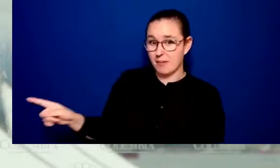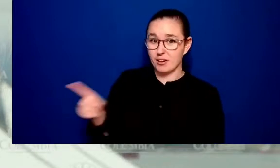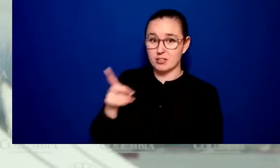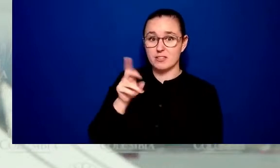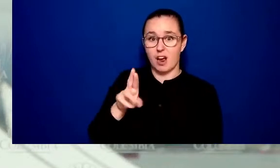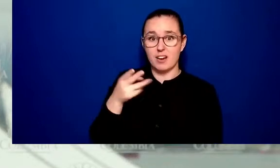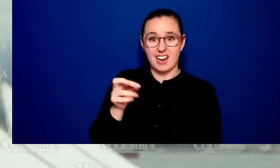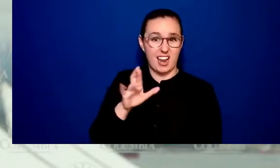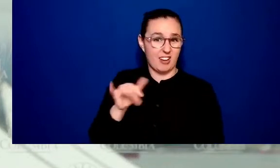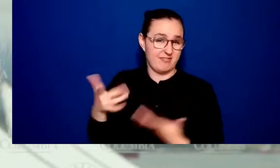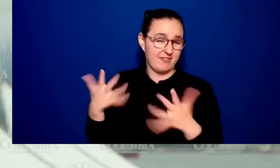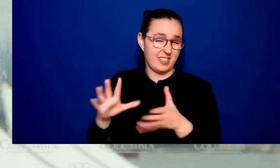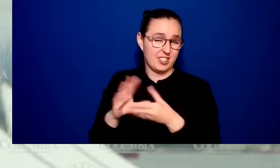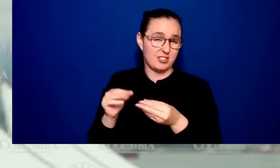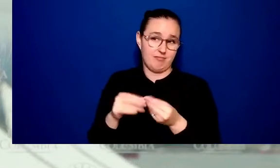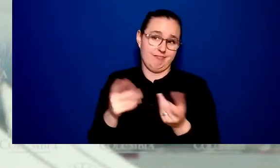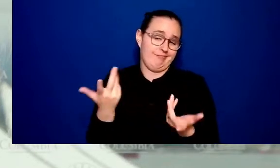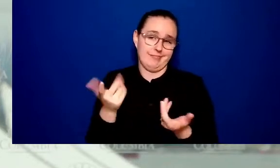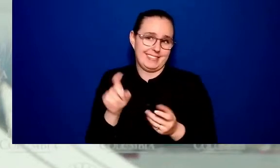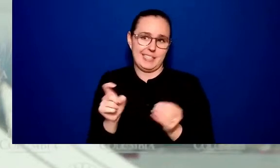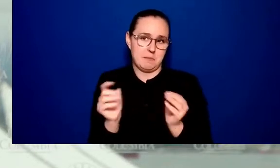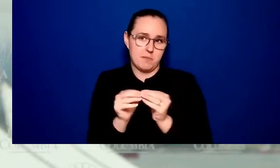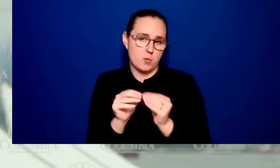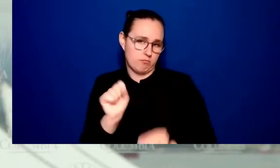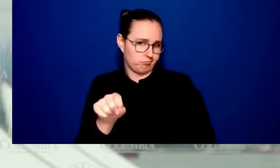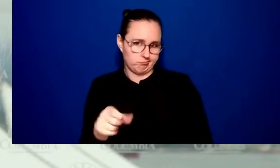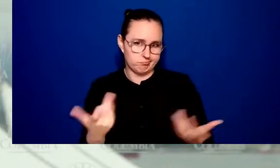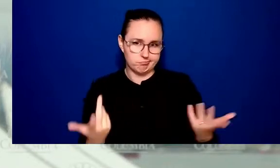work is ongoing right now, and that will be in terms of sheer